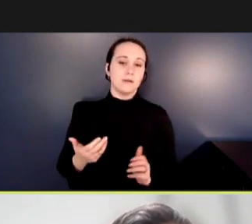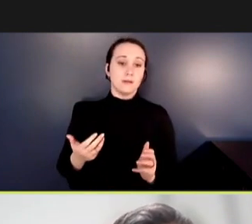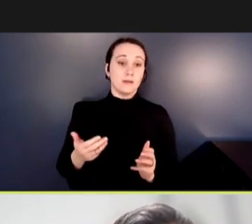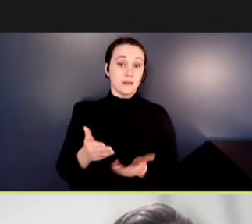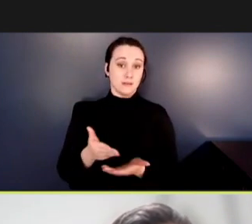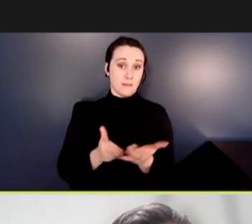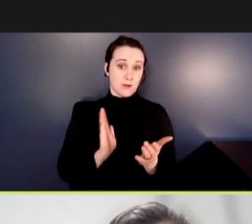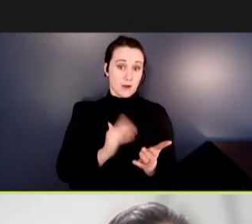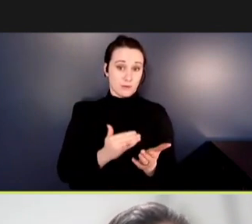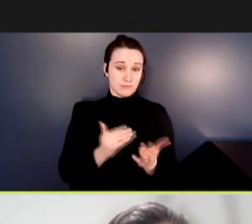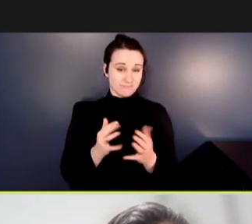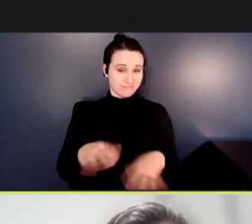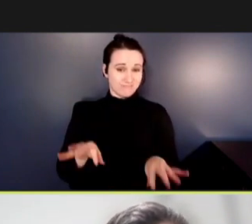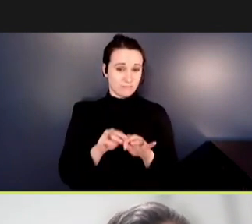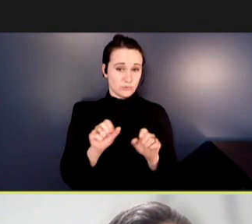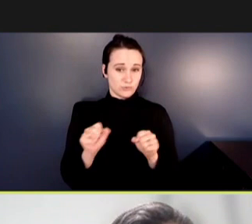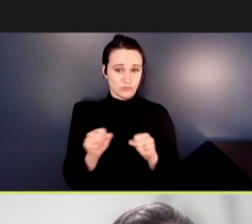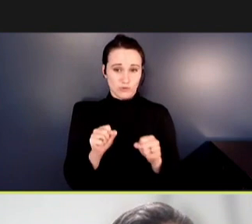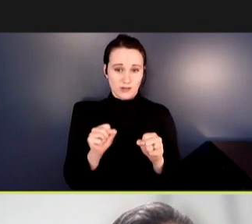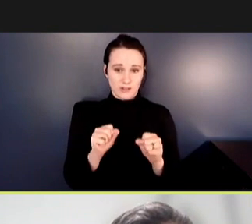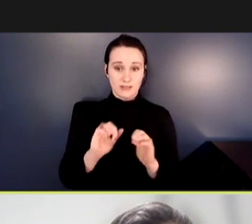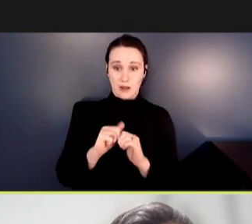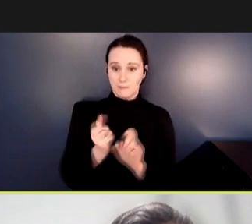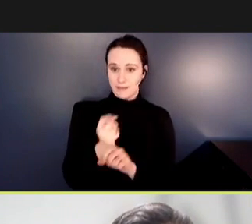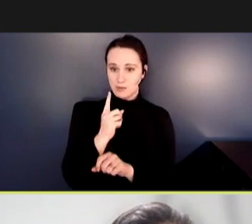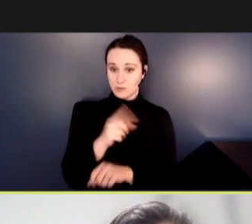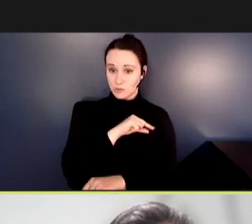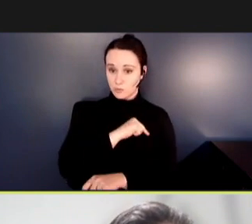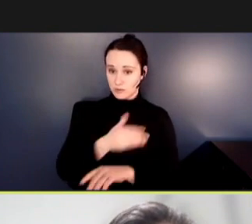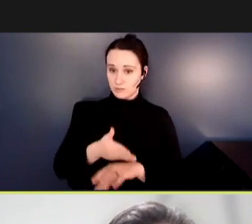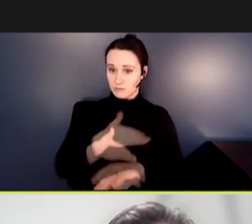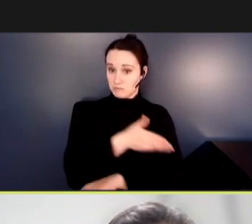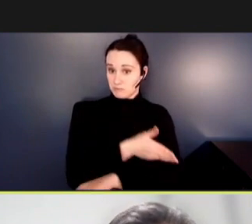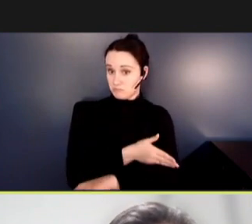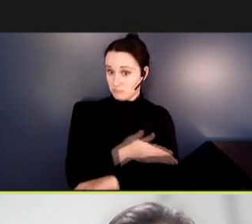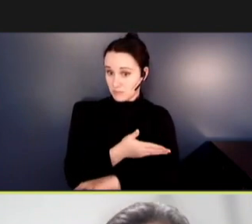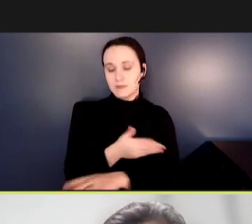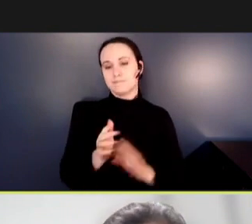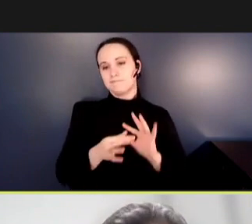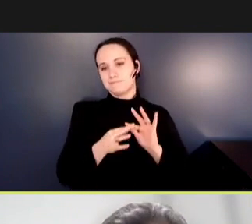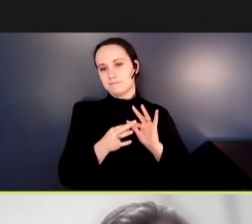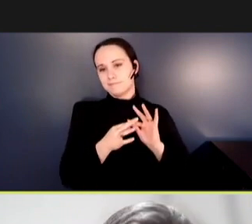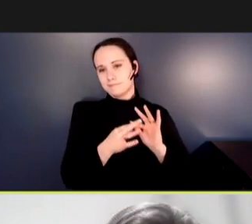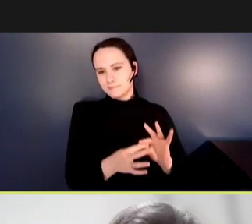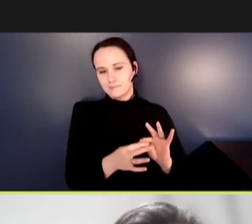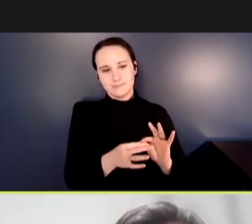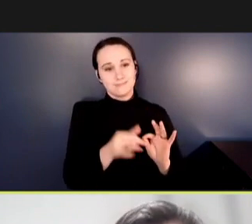important in terms of quality improvement relate to really being not just knowledgeable about